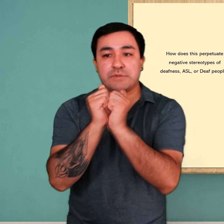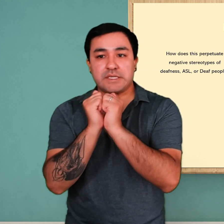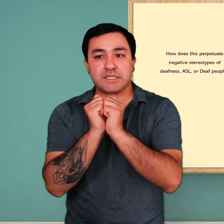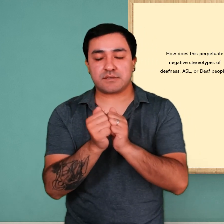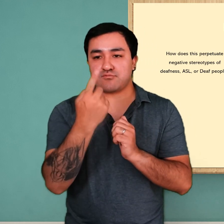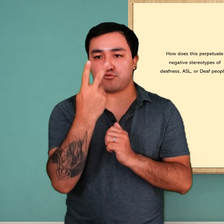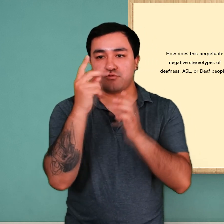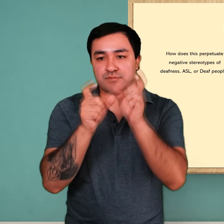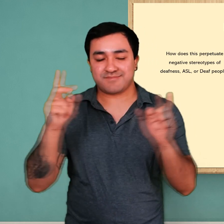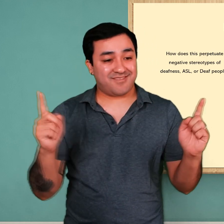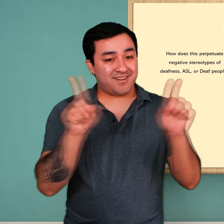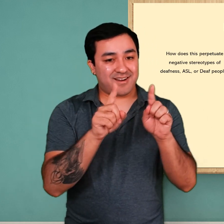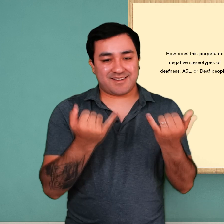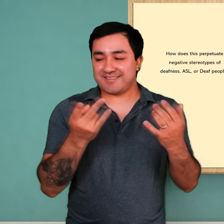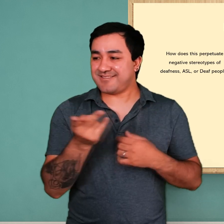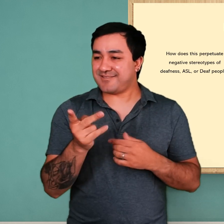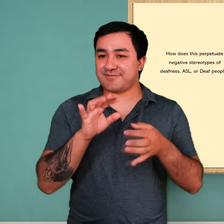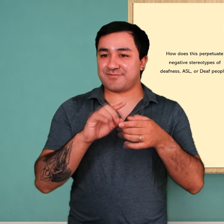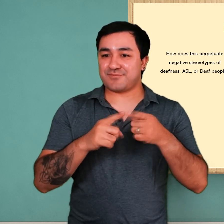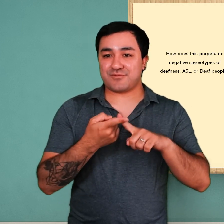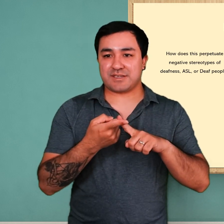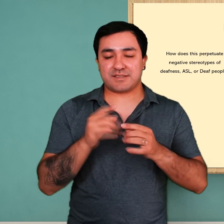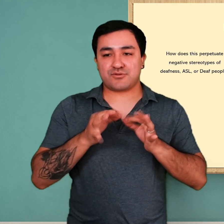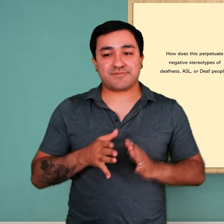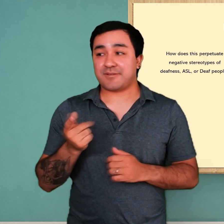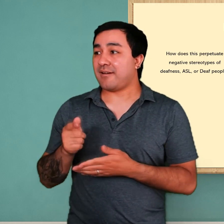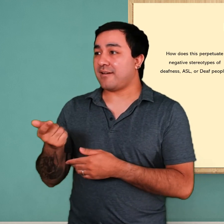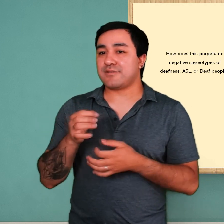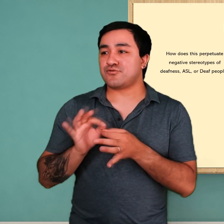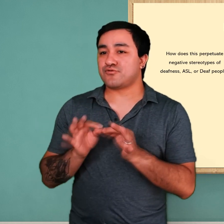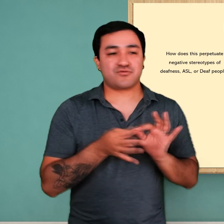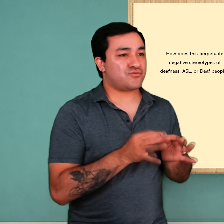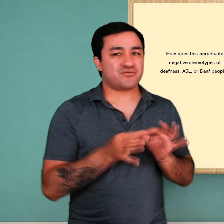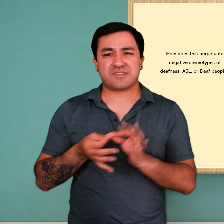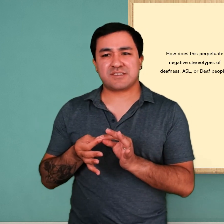to provide access to a service, they are not used to forge relationships with other people.